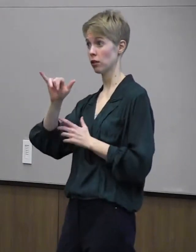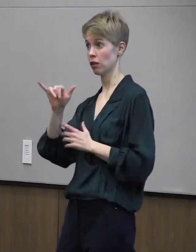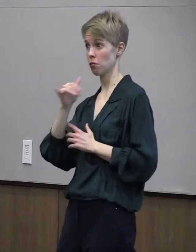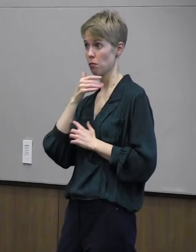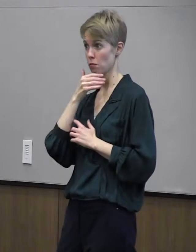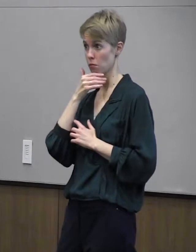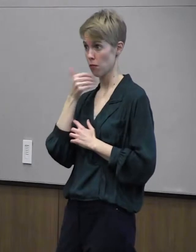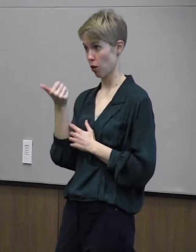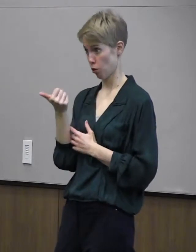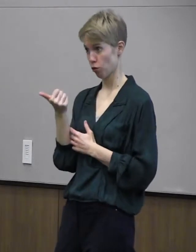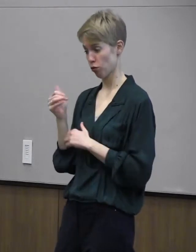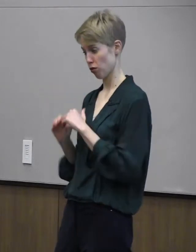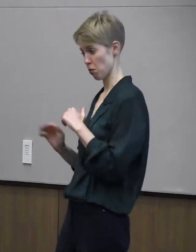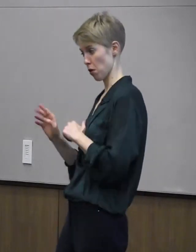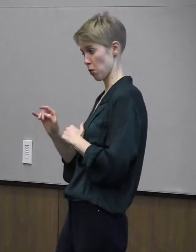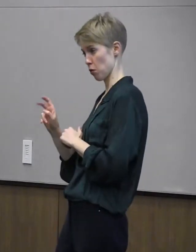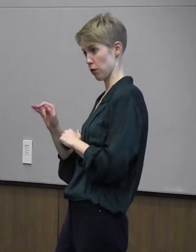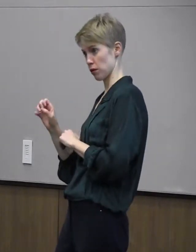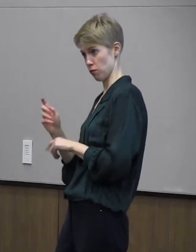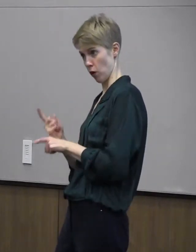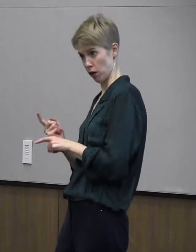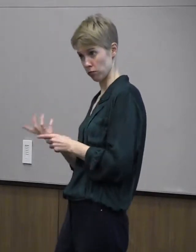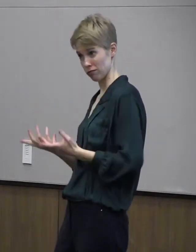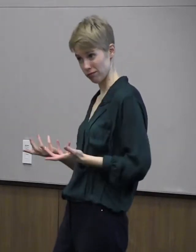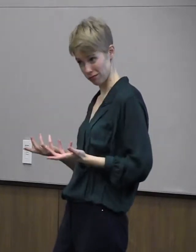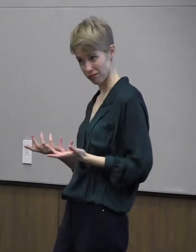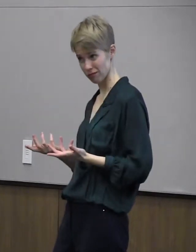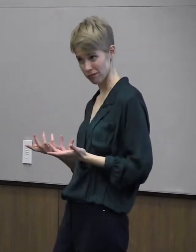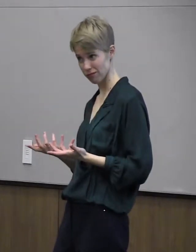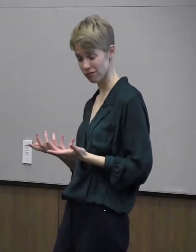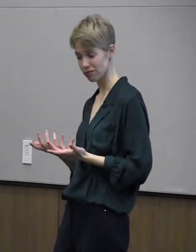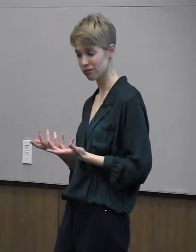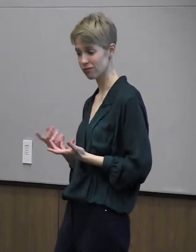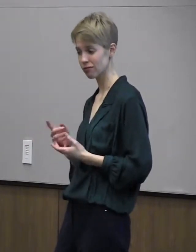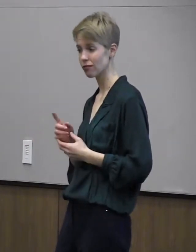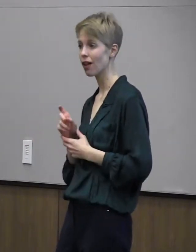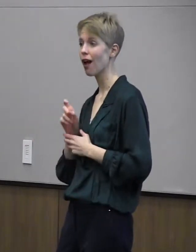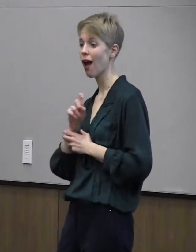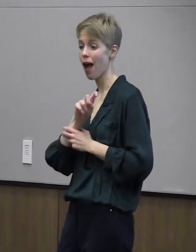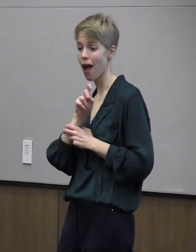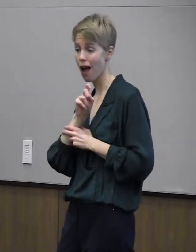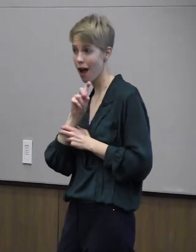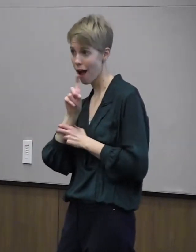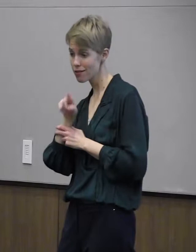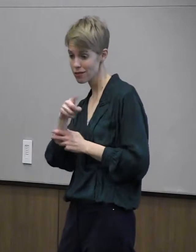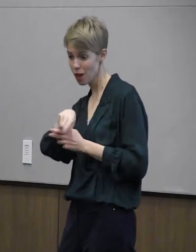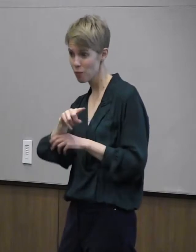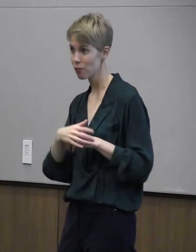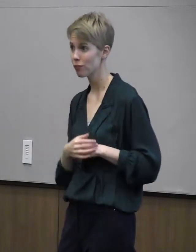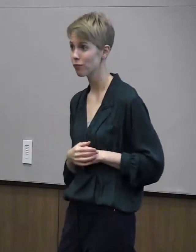If you ask any of these insufferable people they are not all parents of